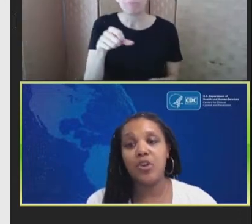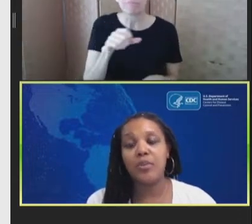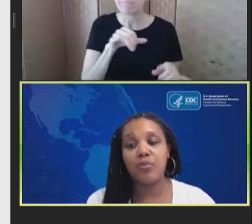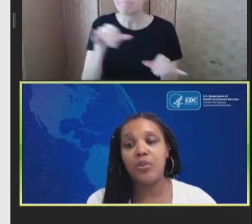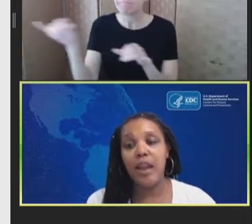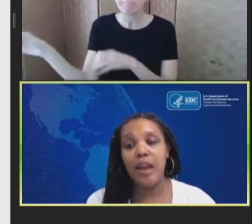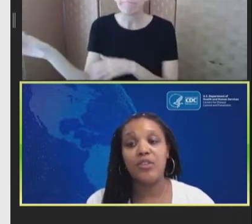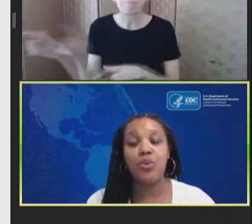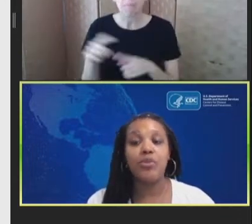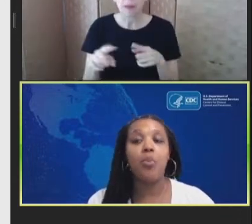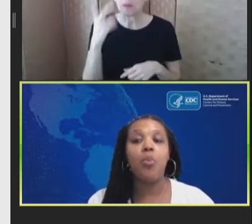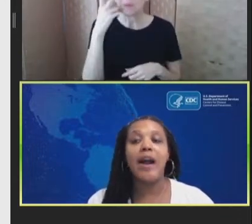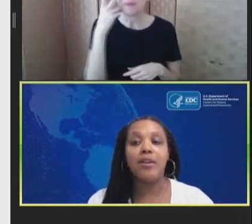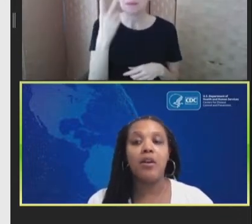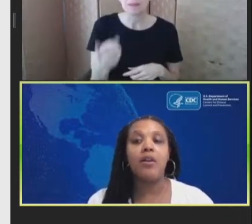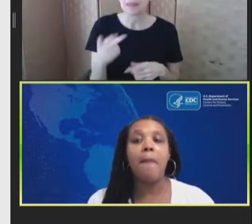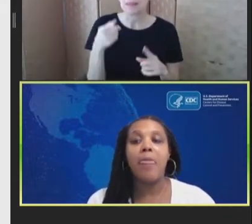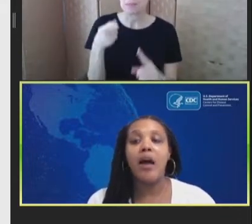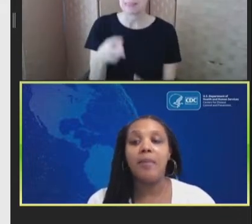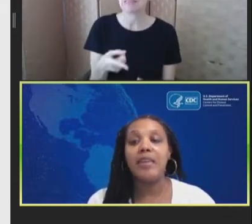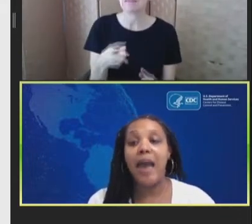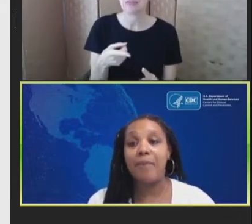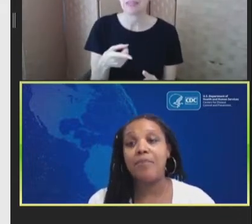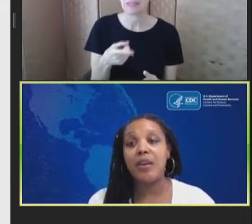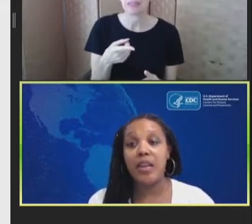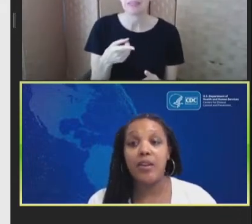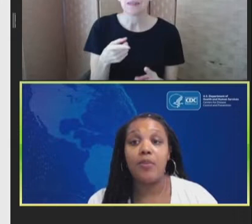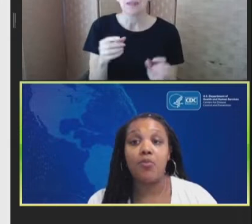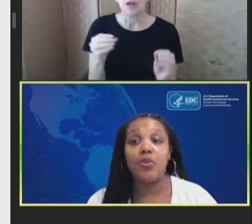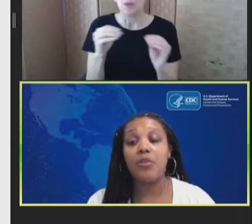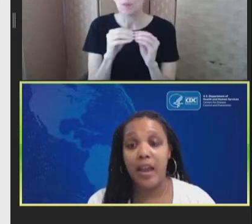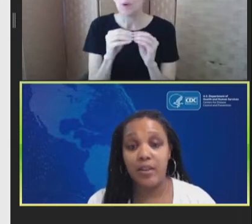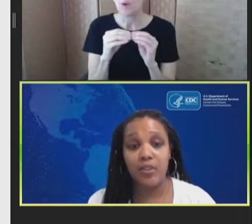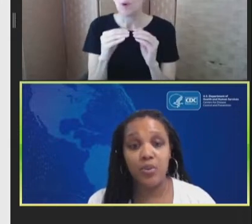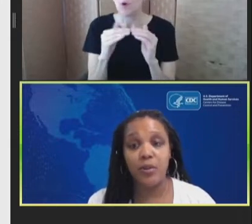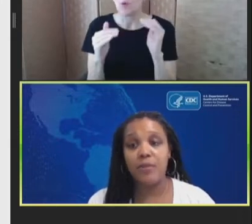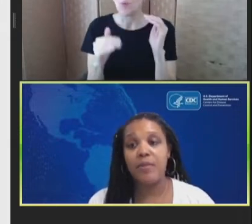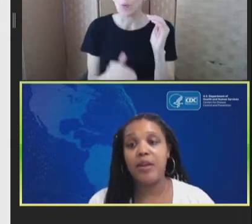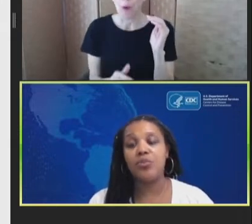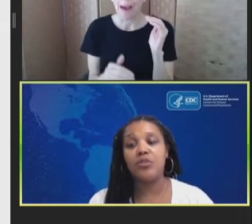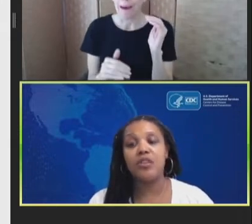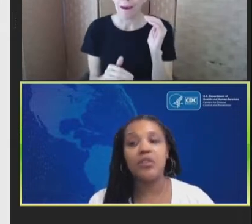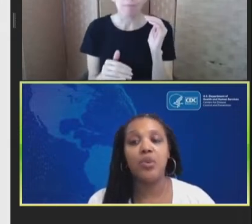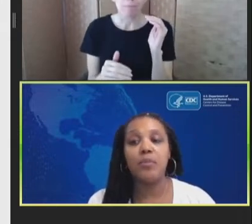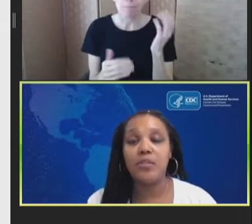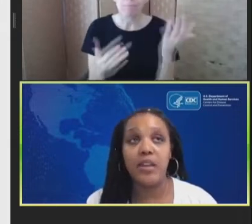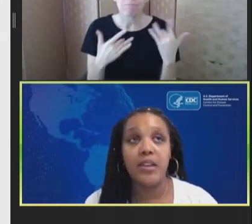urban and rural counties with the wider gap being in rural counties where females were 61 percent